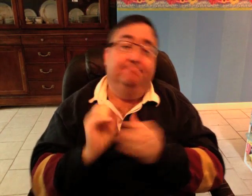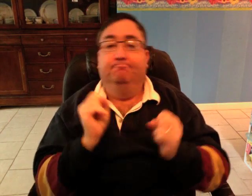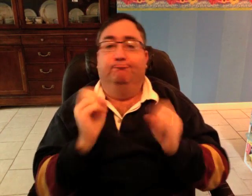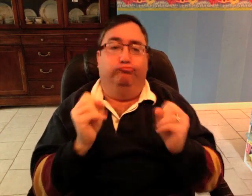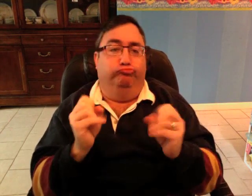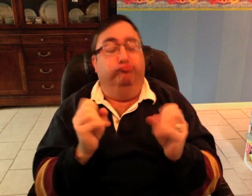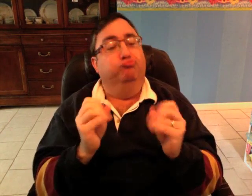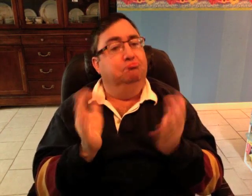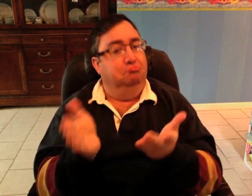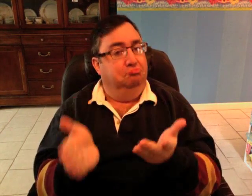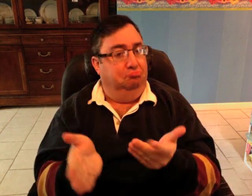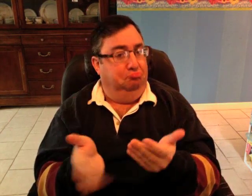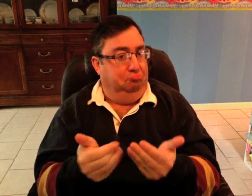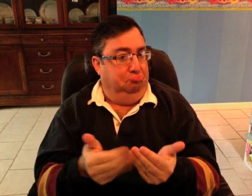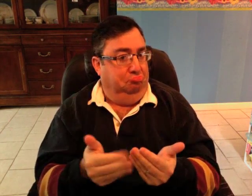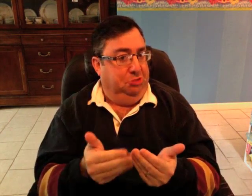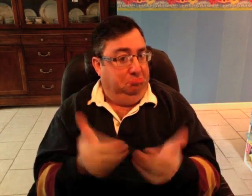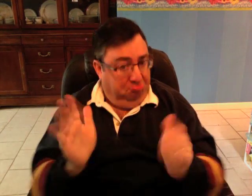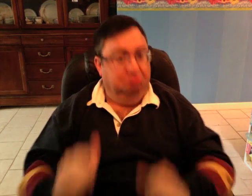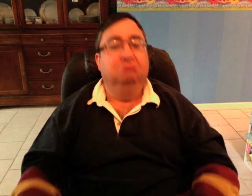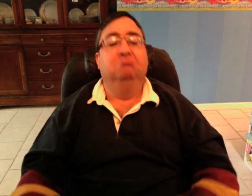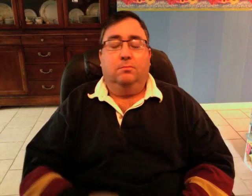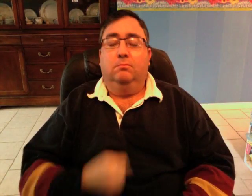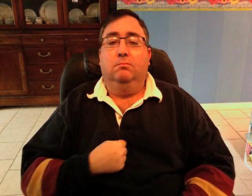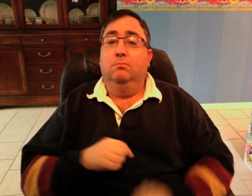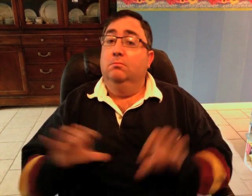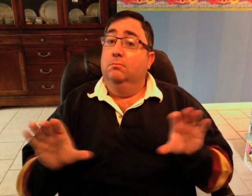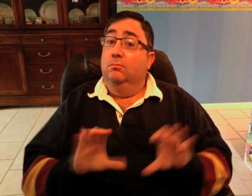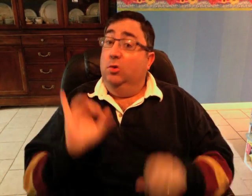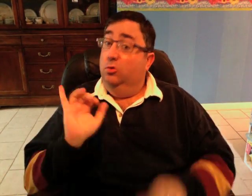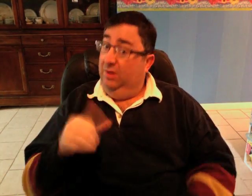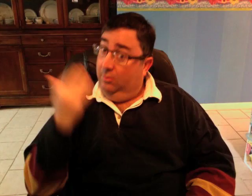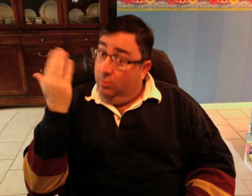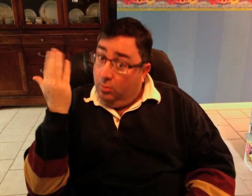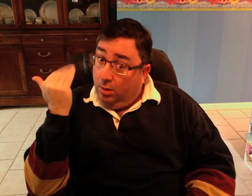and we conduct our business much more easily. Why do I do that?